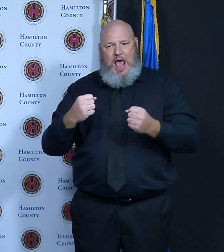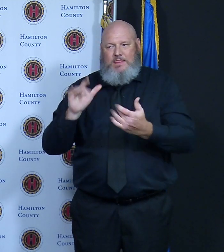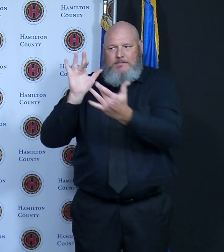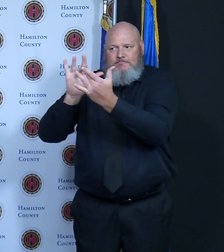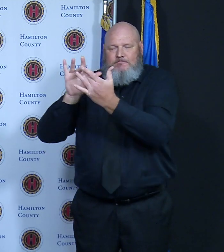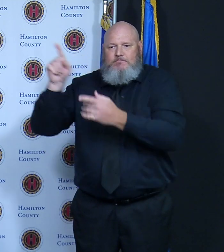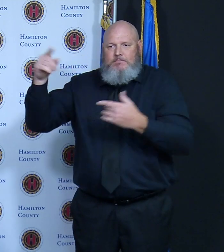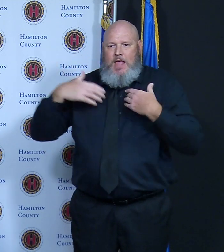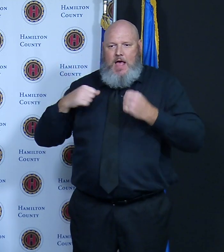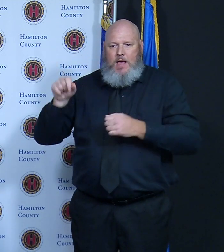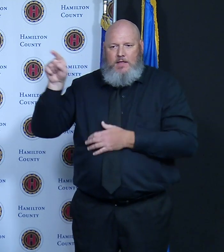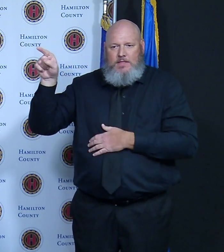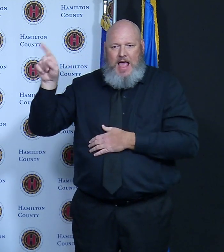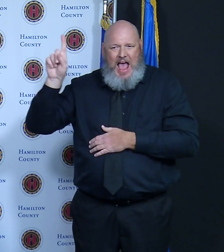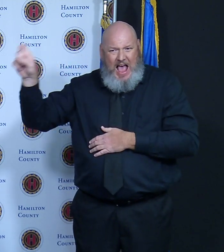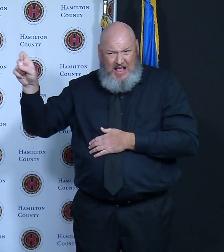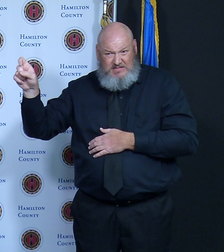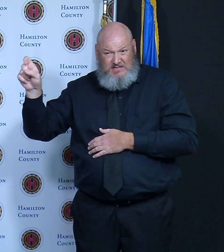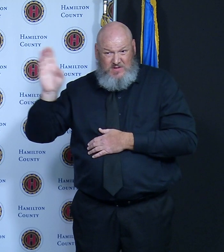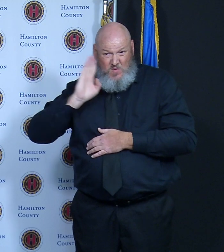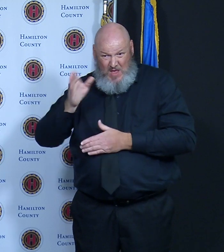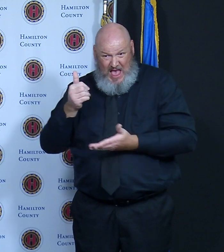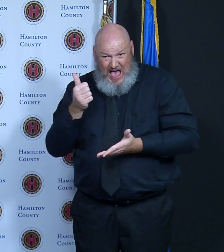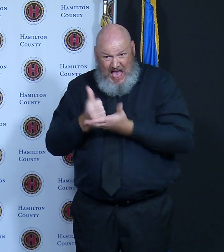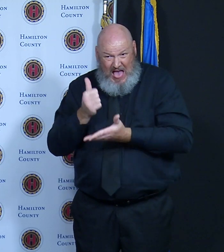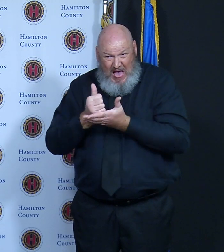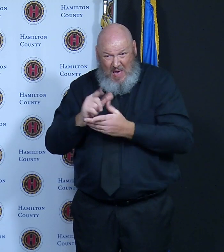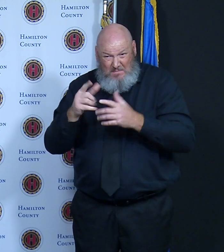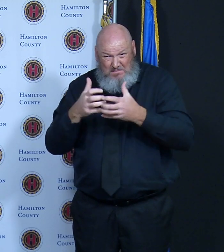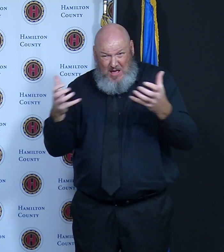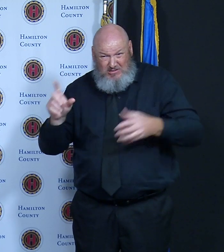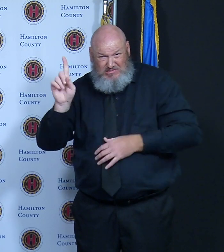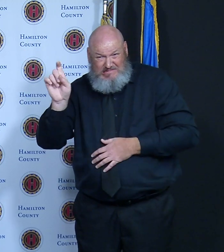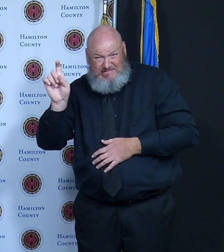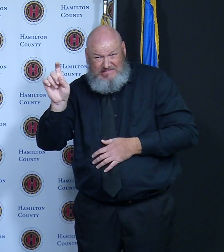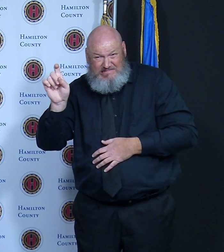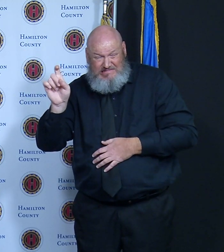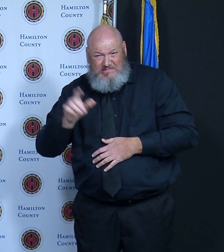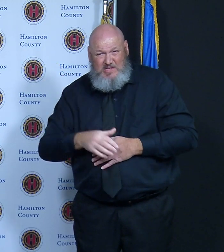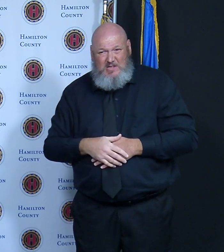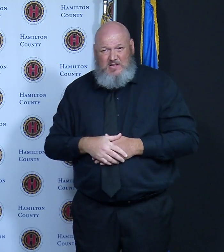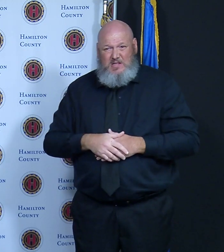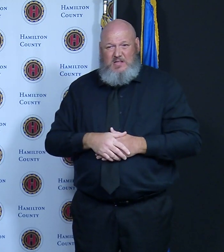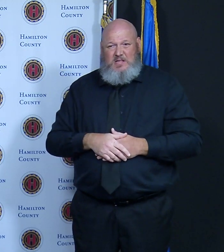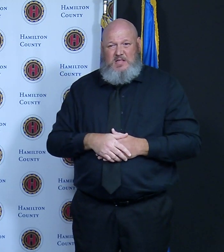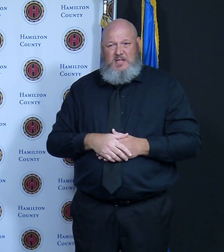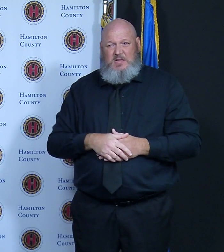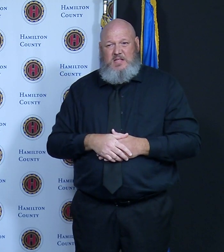they couldn't be some type of barrier but the kind of personal protective equipment we are looking at is principally for the healthcare